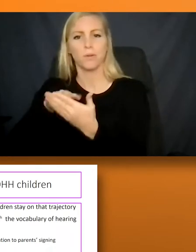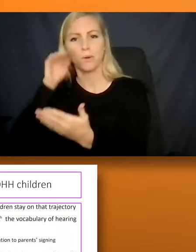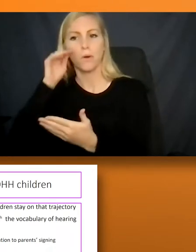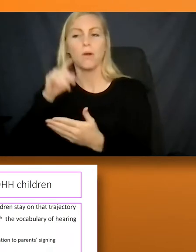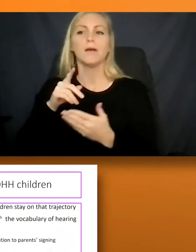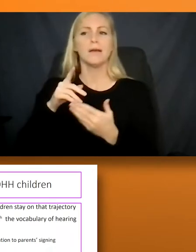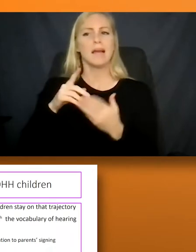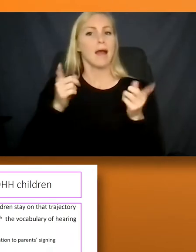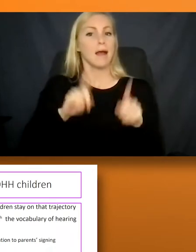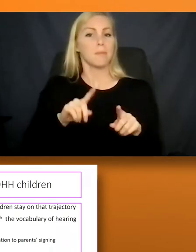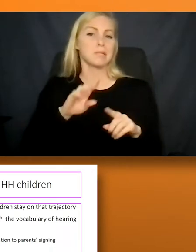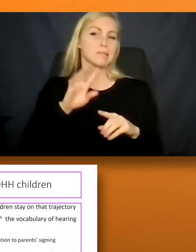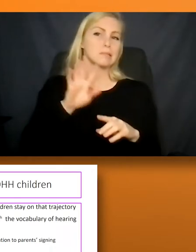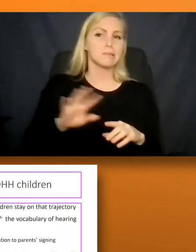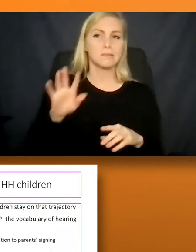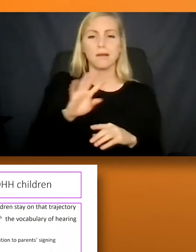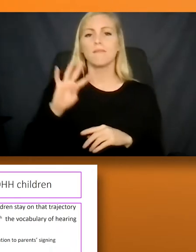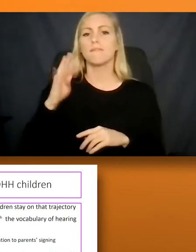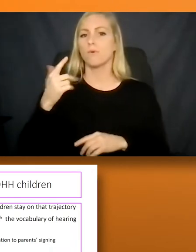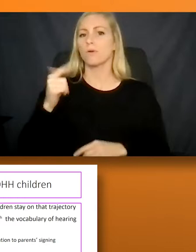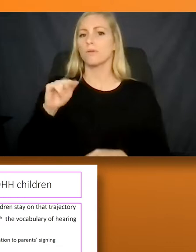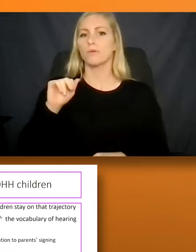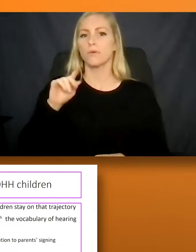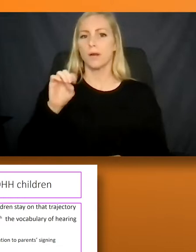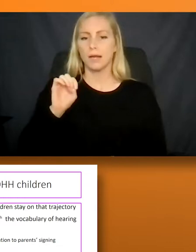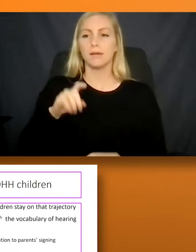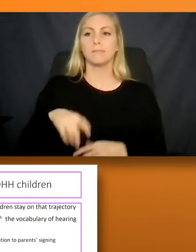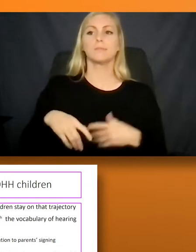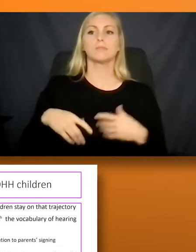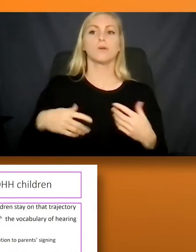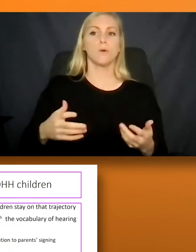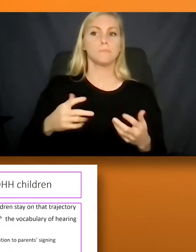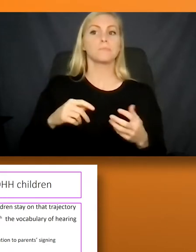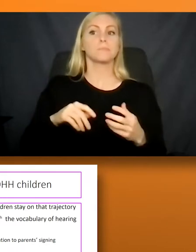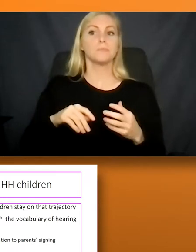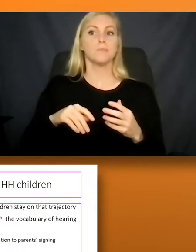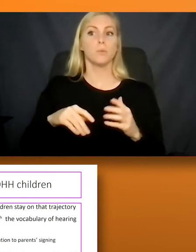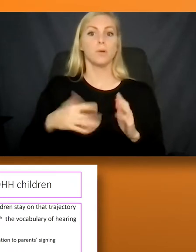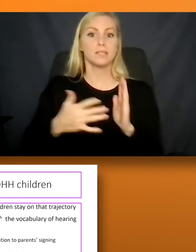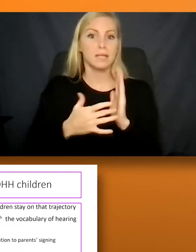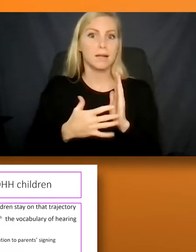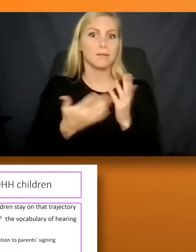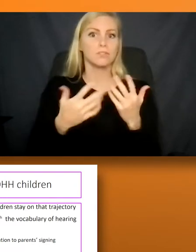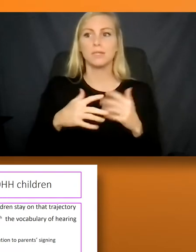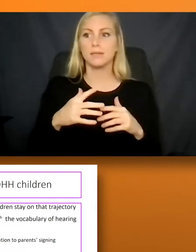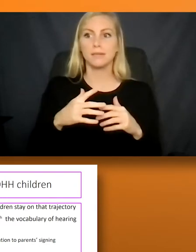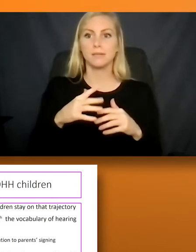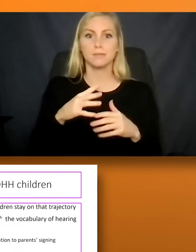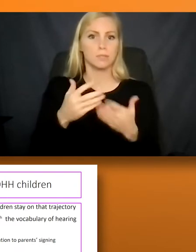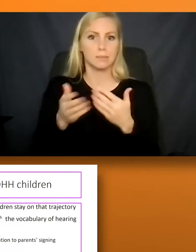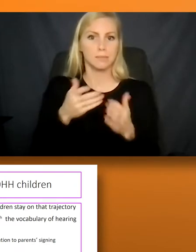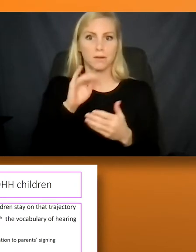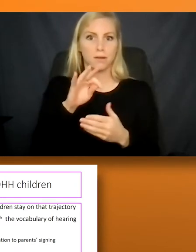So even with implants, even with technology in place, if a student, if a deaf and hard-of-hearing student,